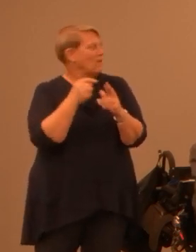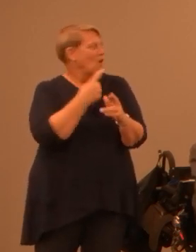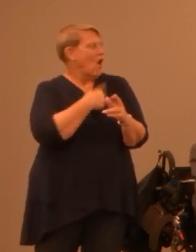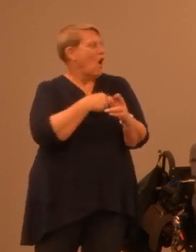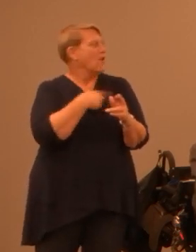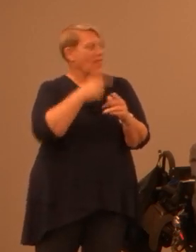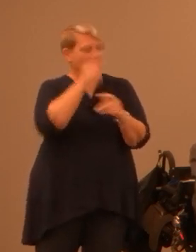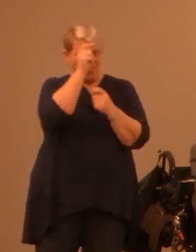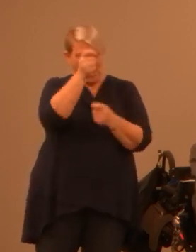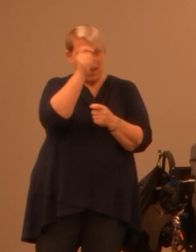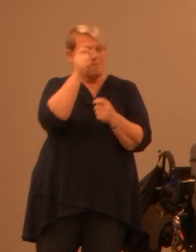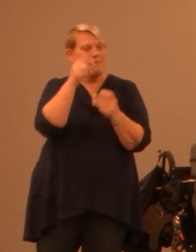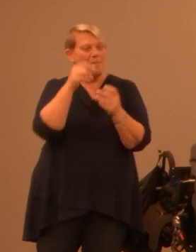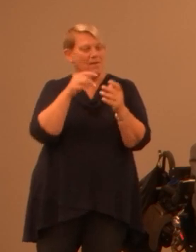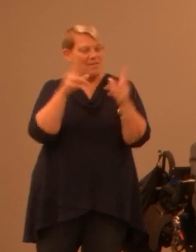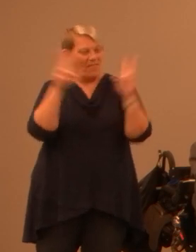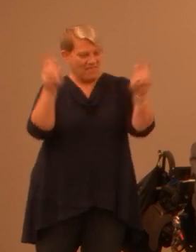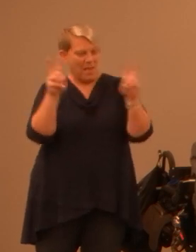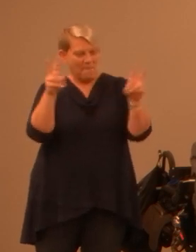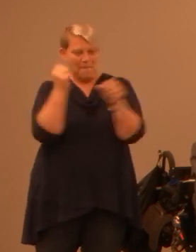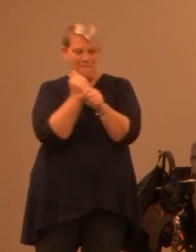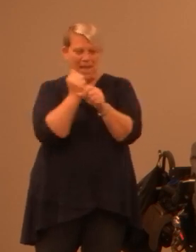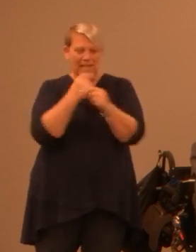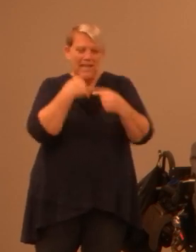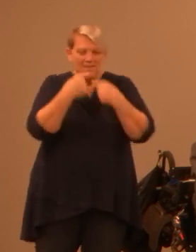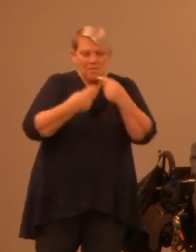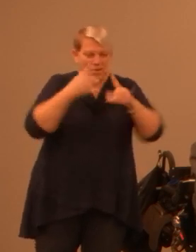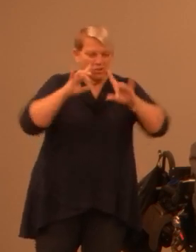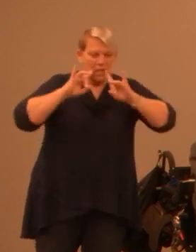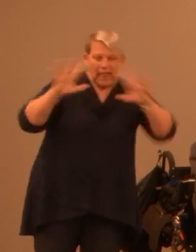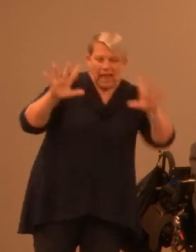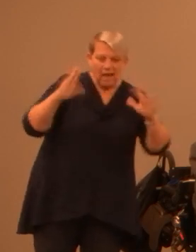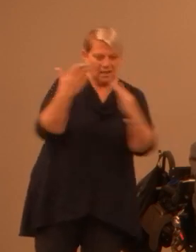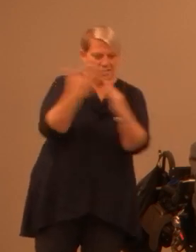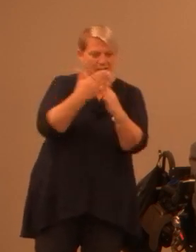making information clear, simple, accessible and available to everyone,